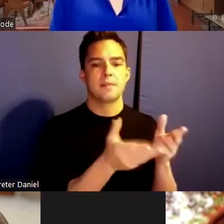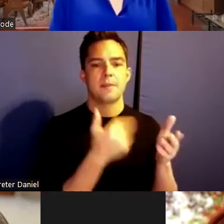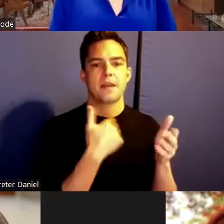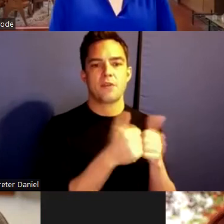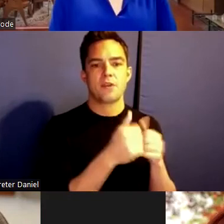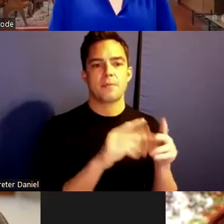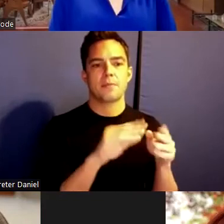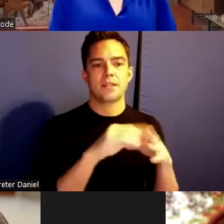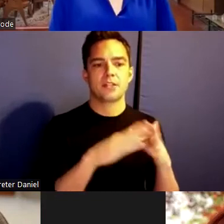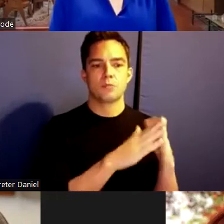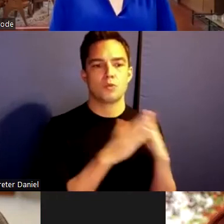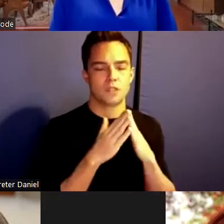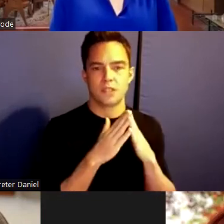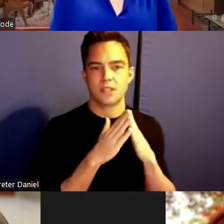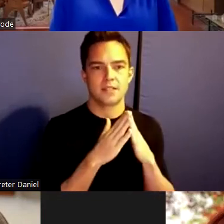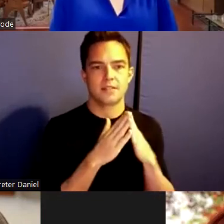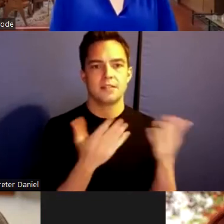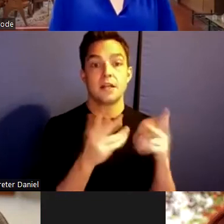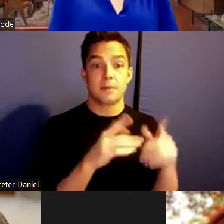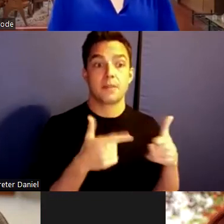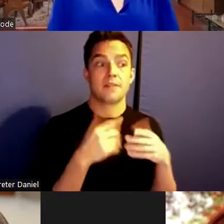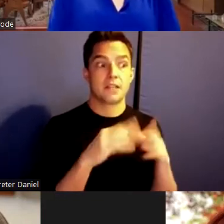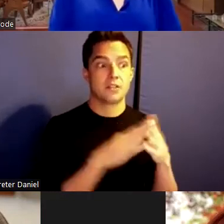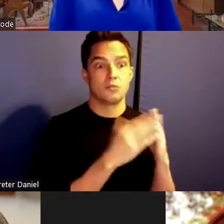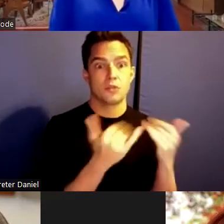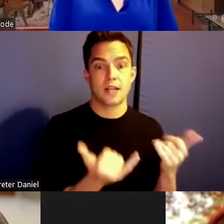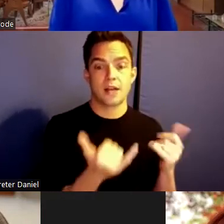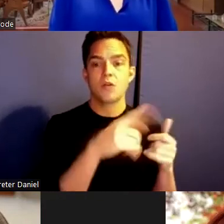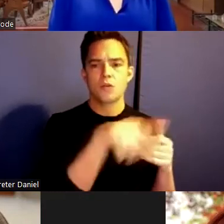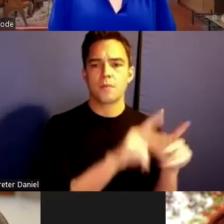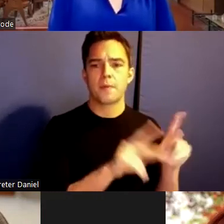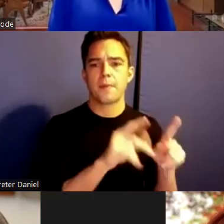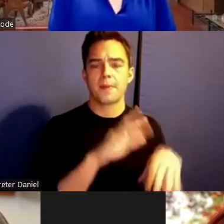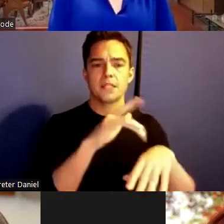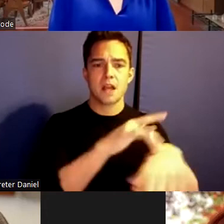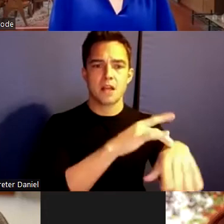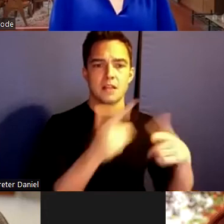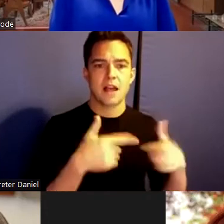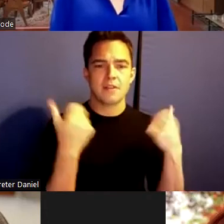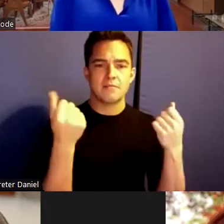community. Because people live in the community. Now those persons may have touched the lives of hundreds of people